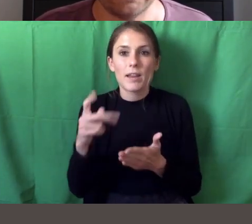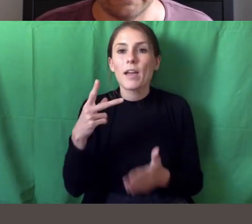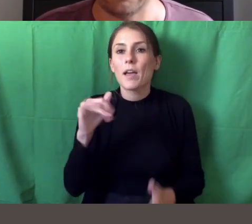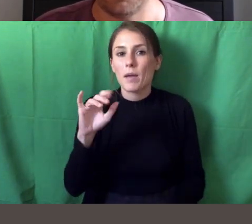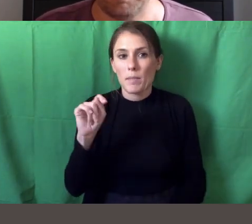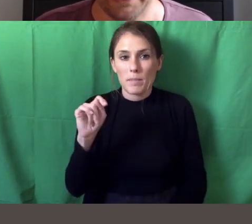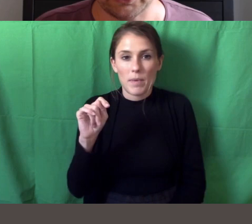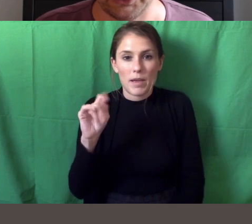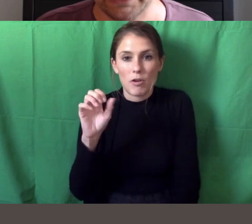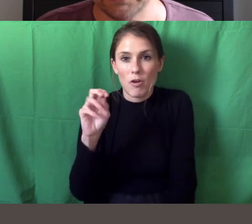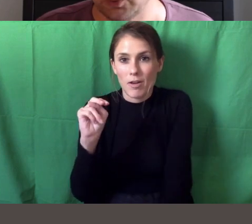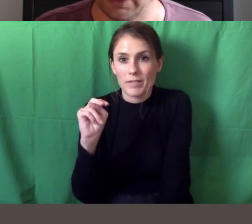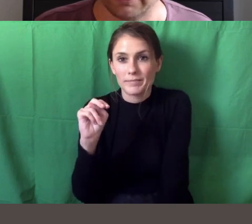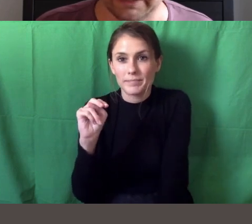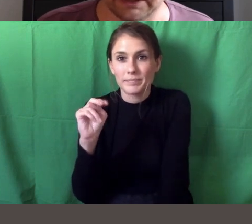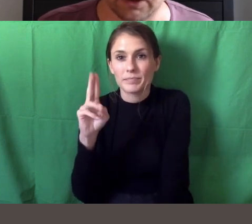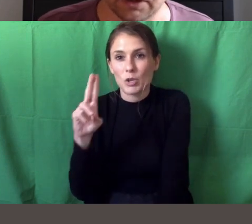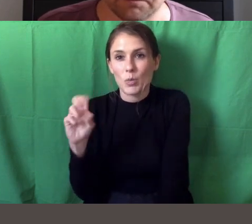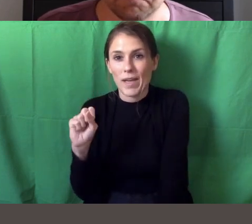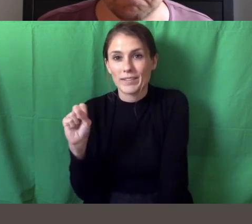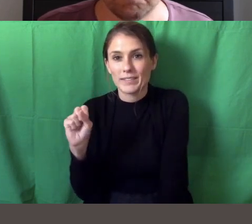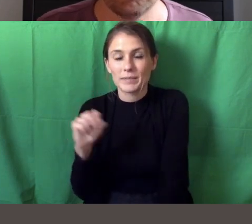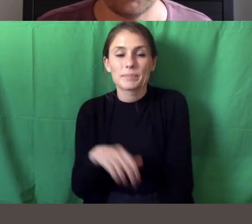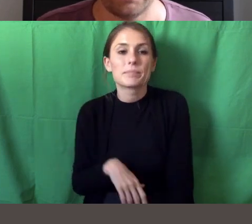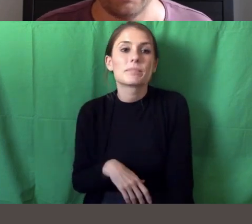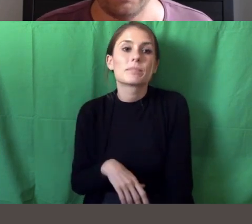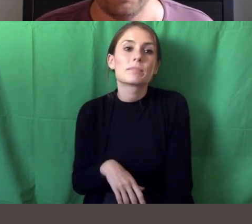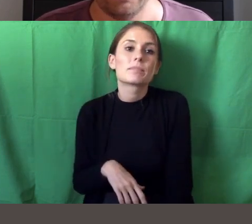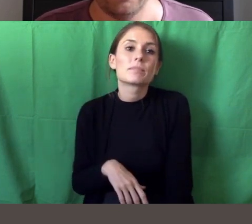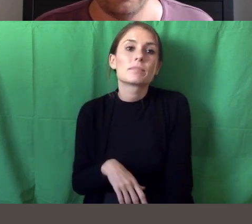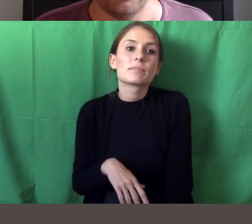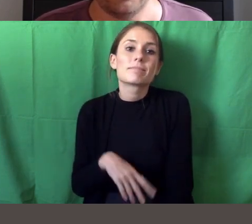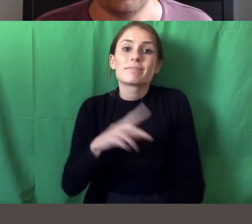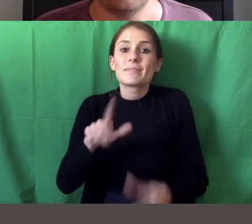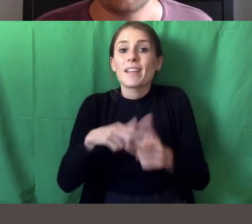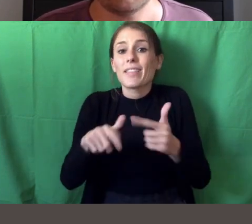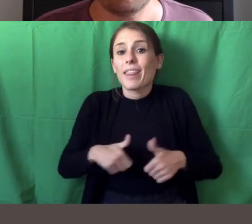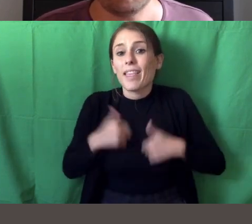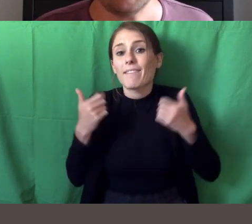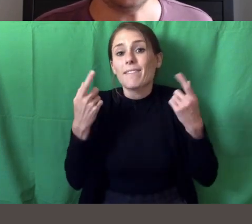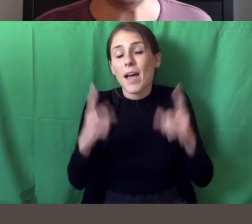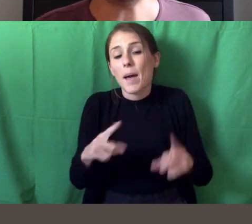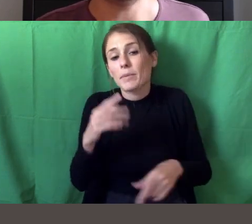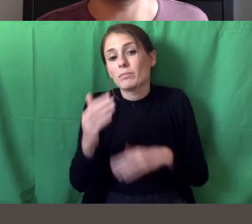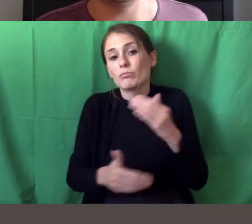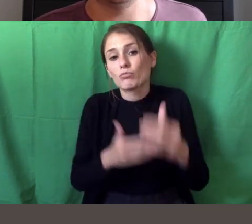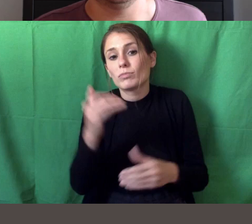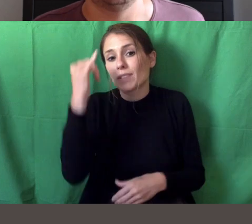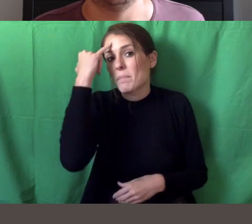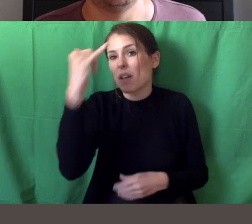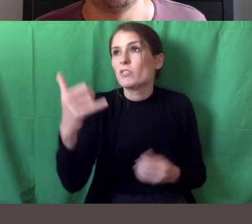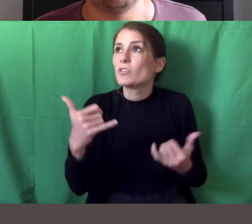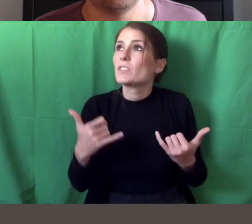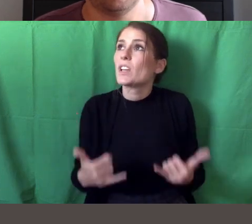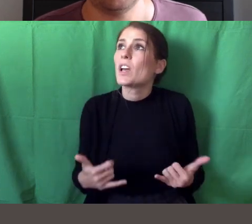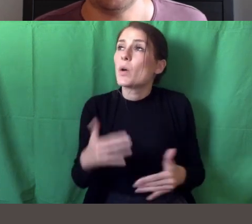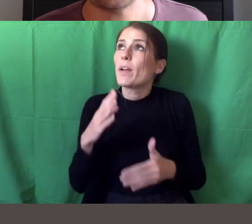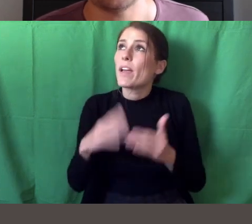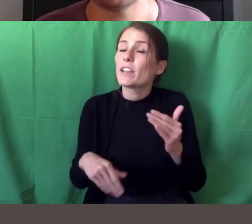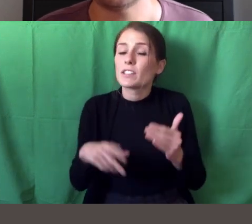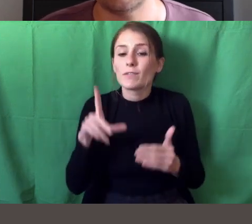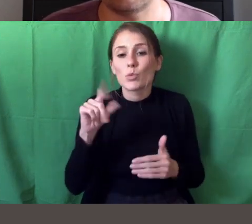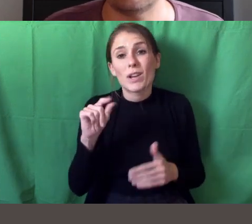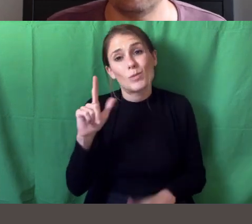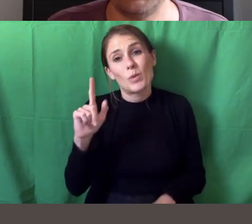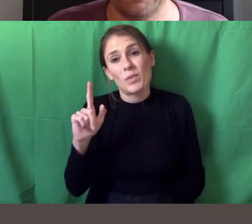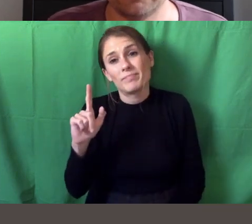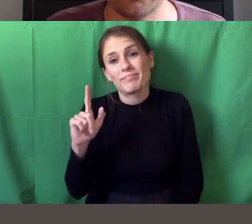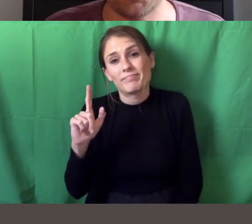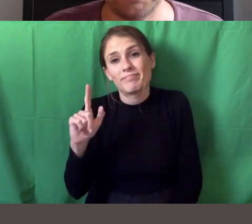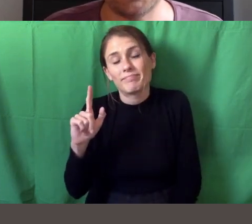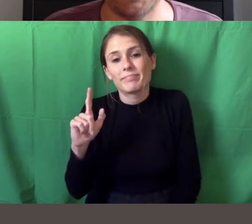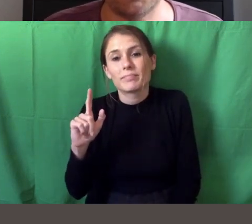Bernát also announced tox4 rewrite at PyCon US via a lightning talk. And then life happened.